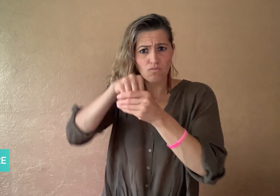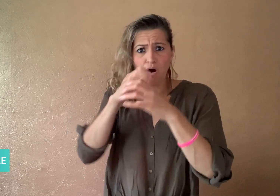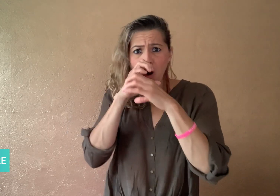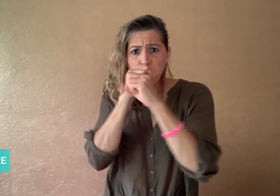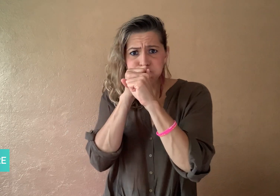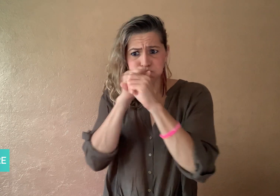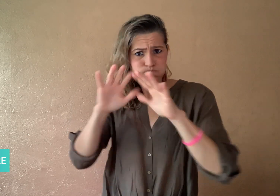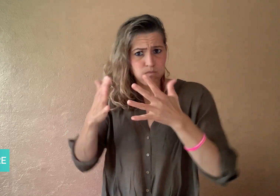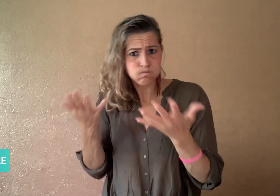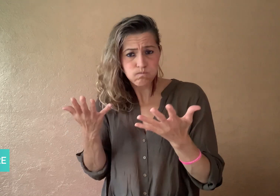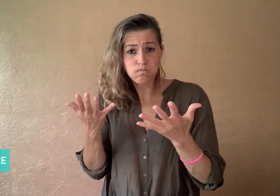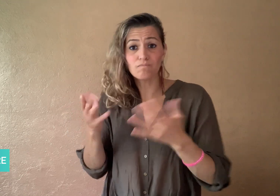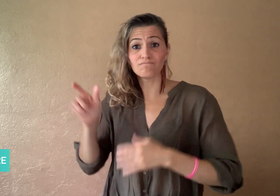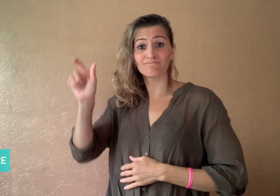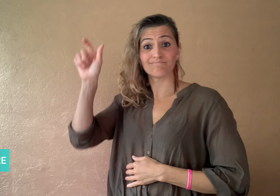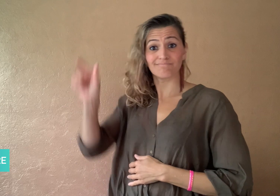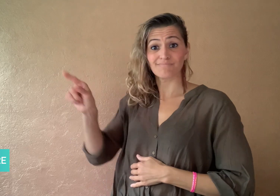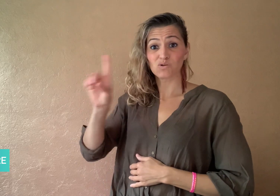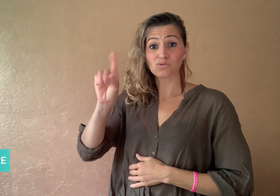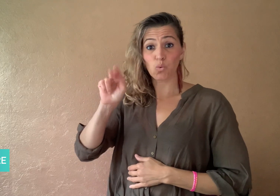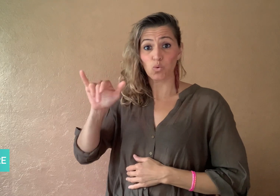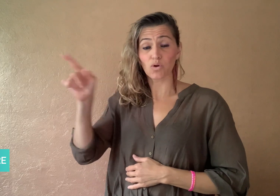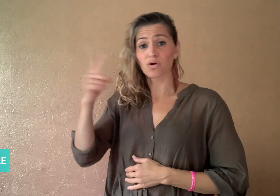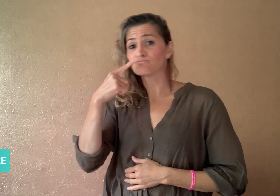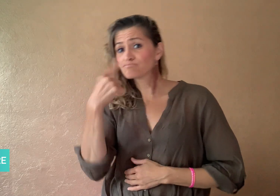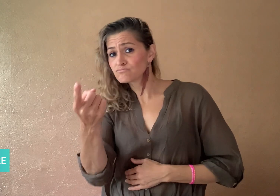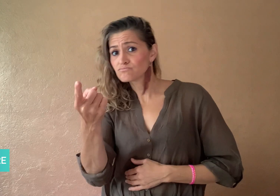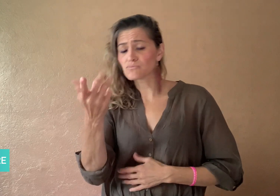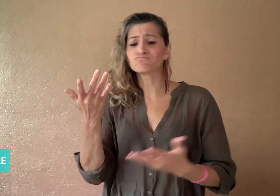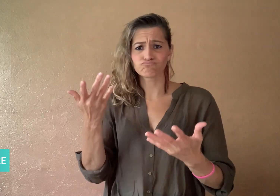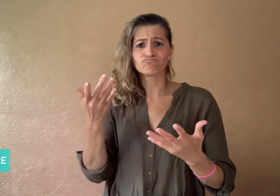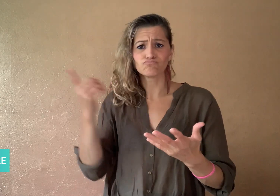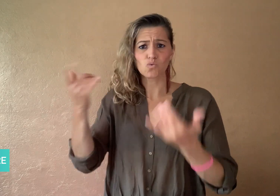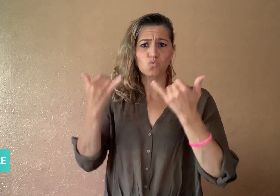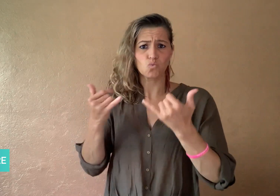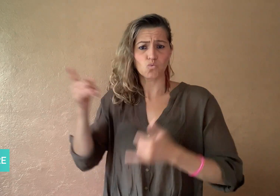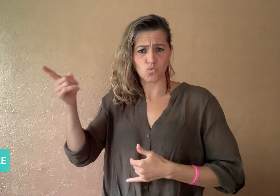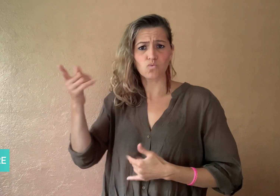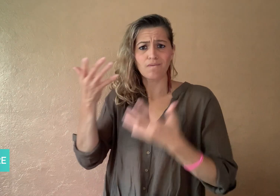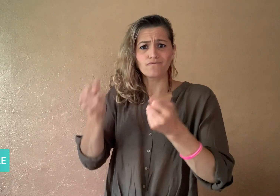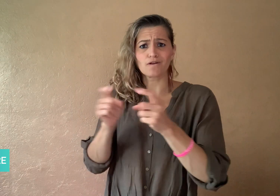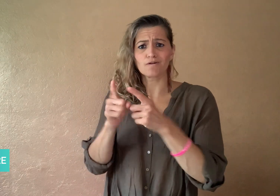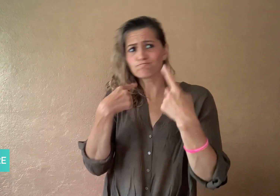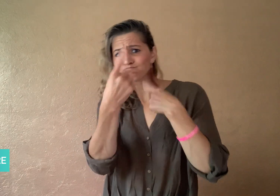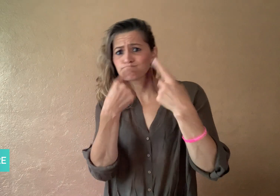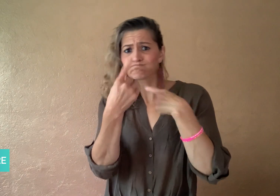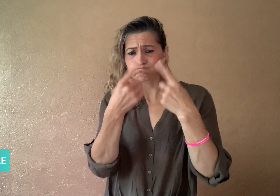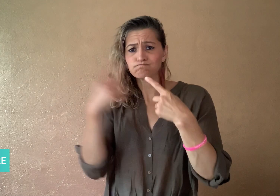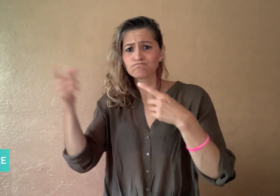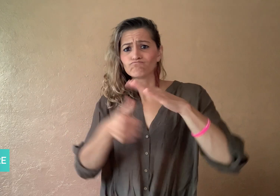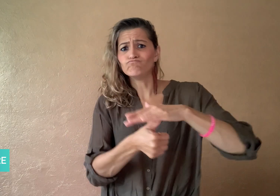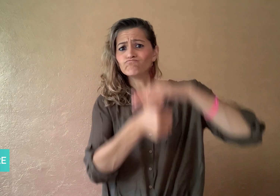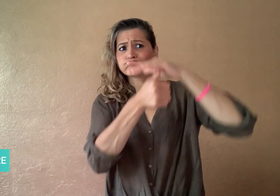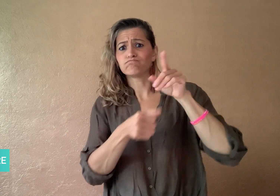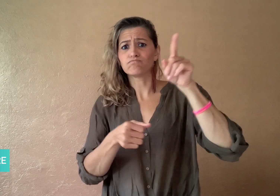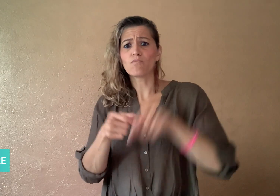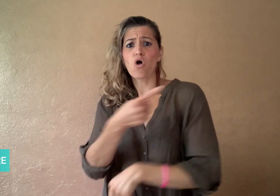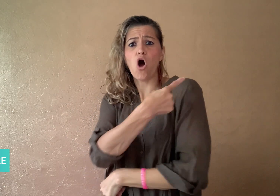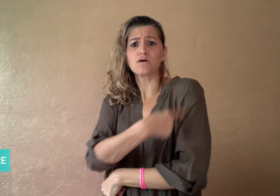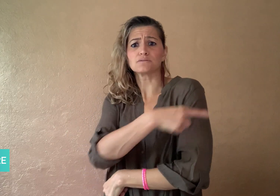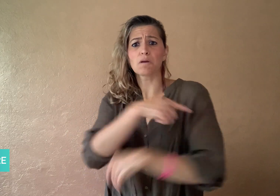Danny replied that he is currently in discussions with his hospital’s